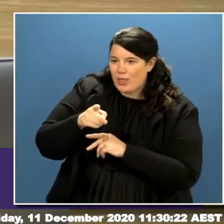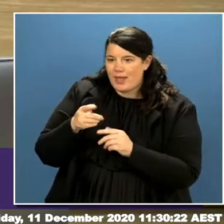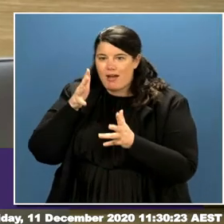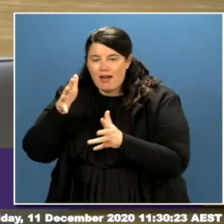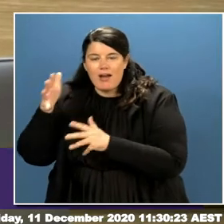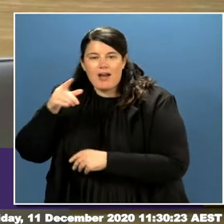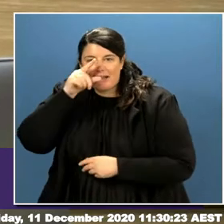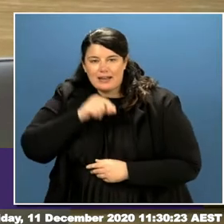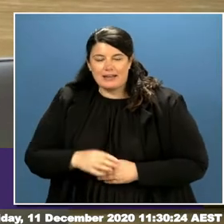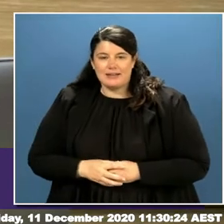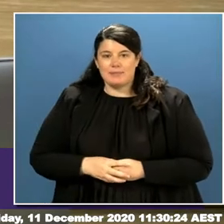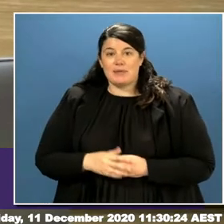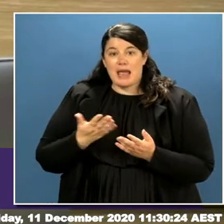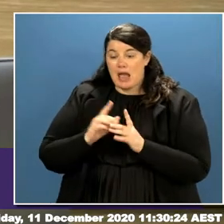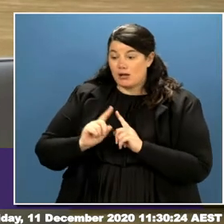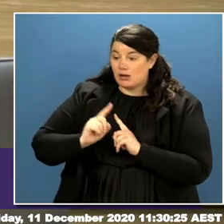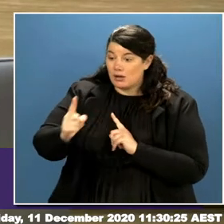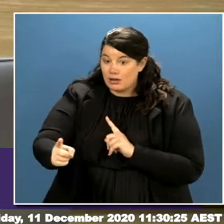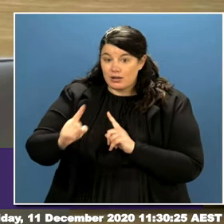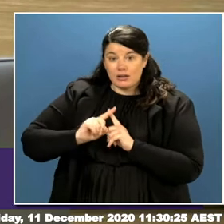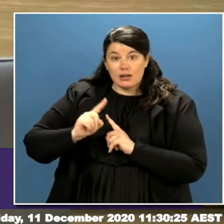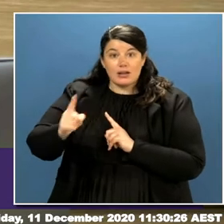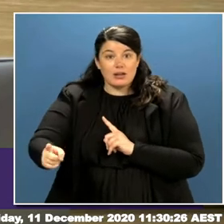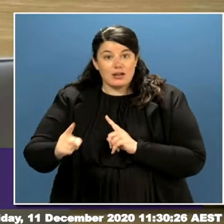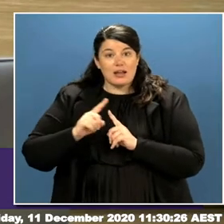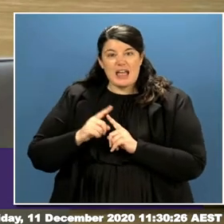his regular travel routes and his fellow commuters.